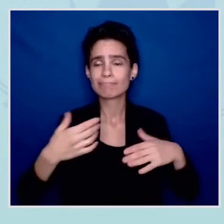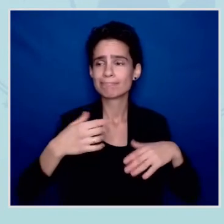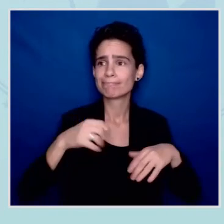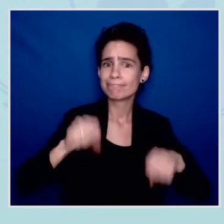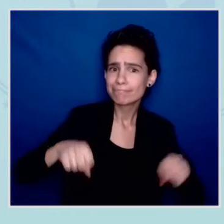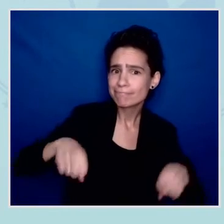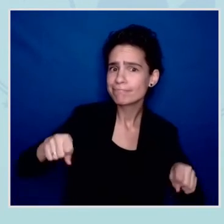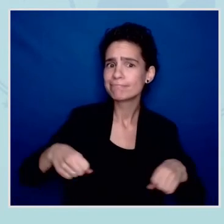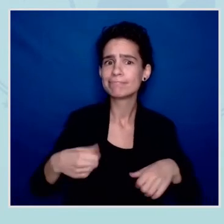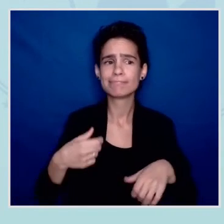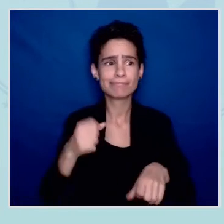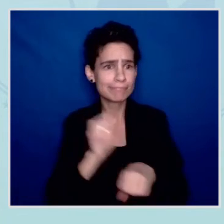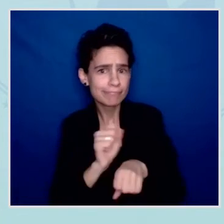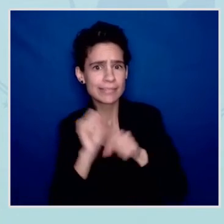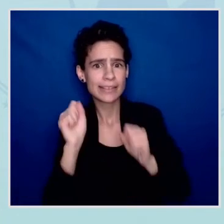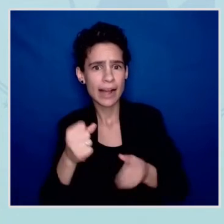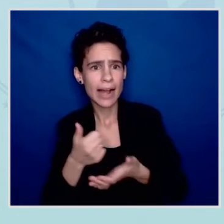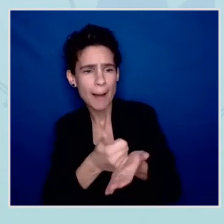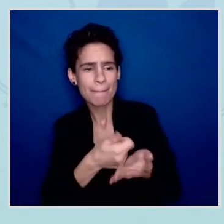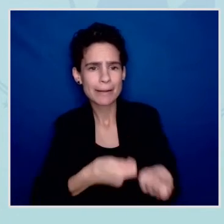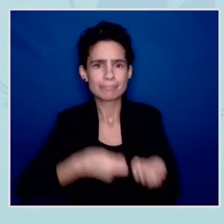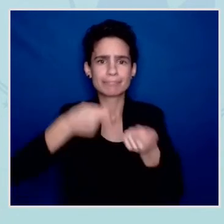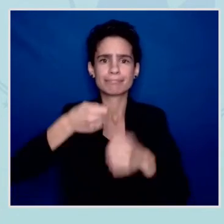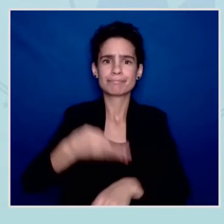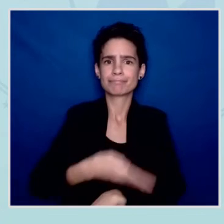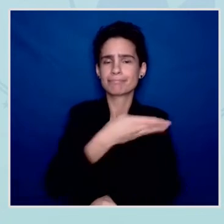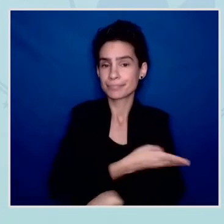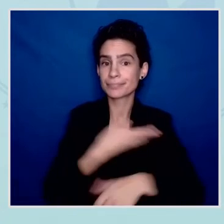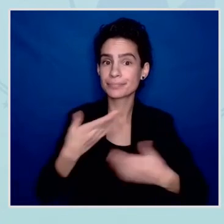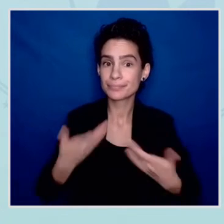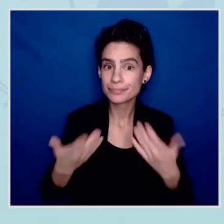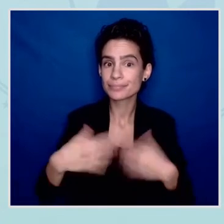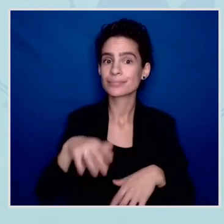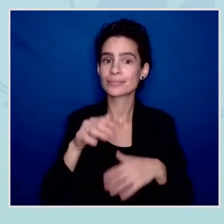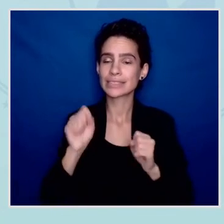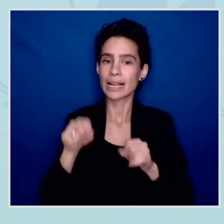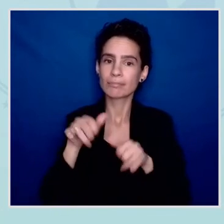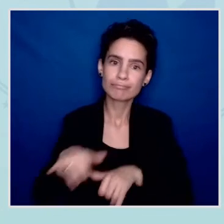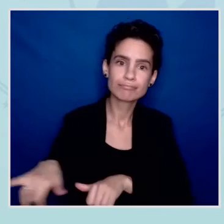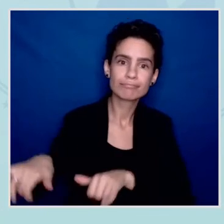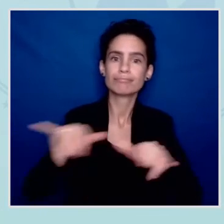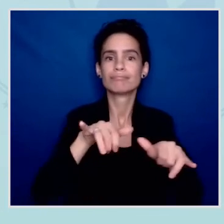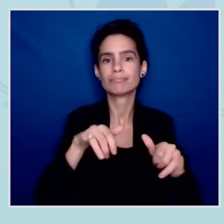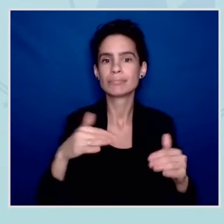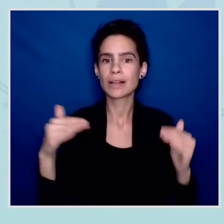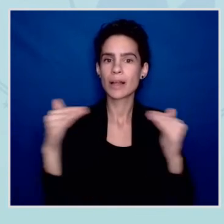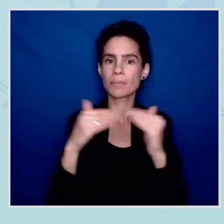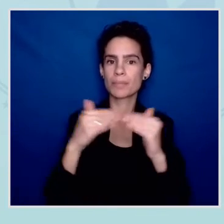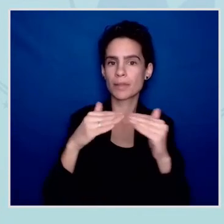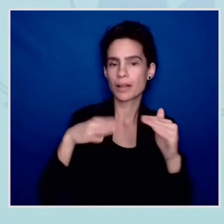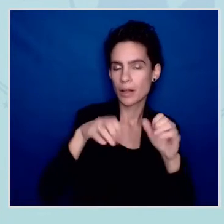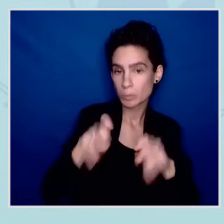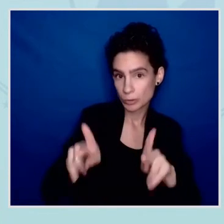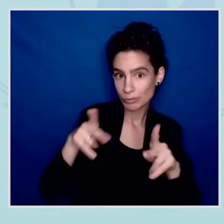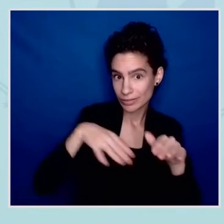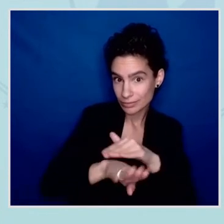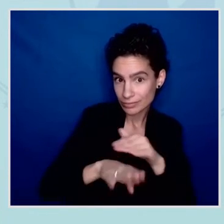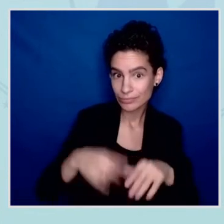ELUSIVE ALL THESE YEARS LATER. WE ALSO KNOW THAT GOVERNMENT, ITS RESOURCES AND ITS